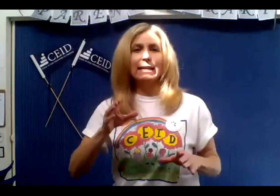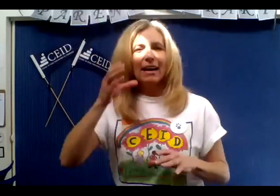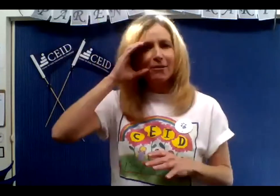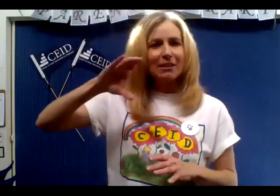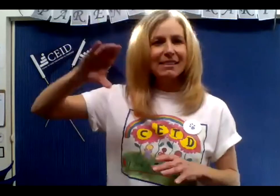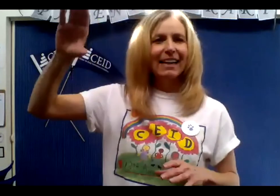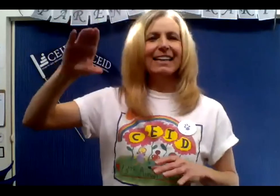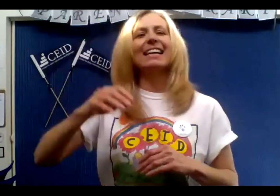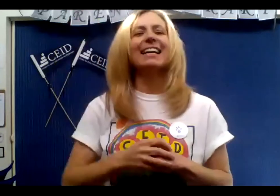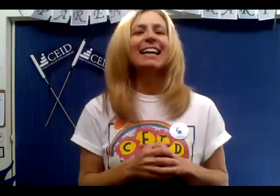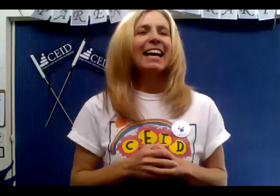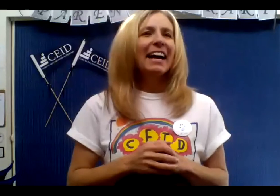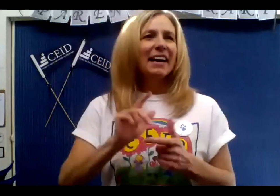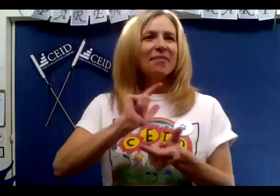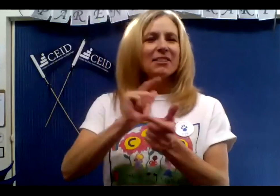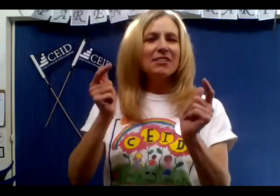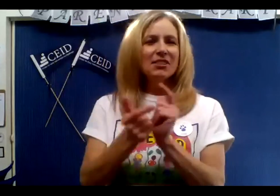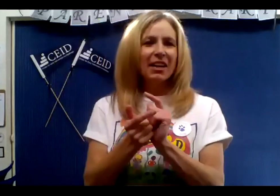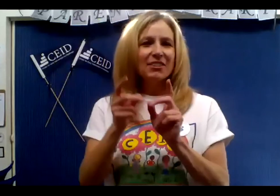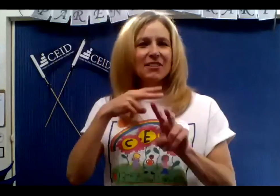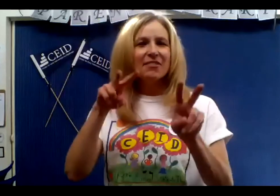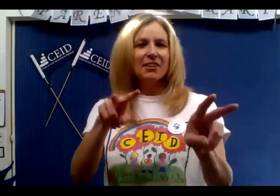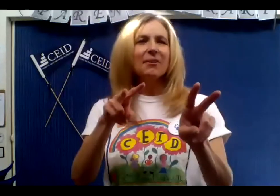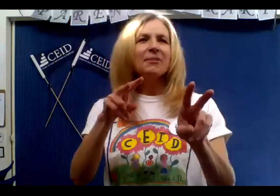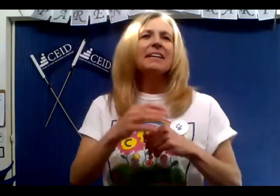in and out of the sun to change the view.